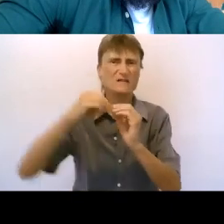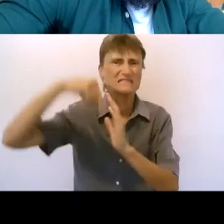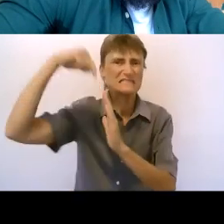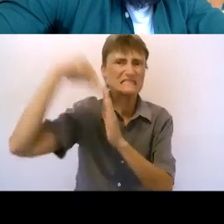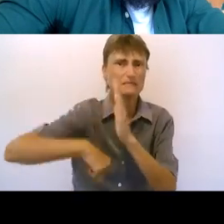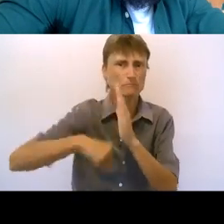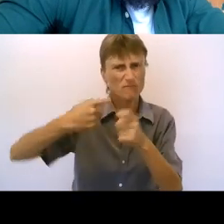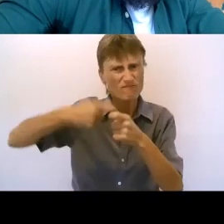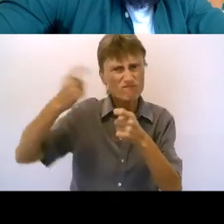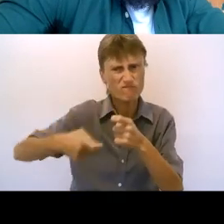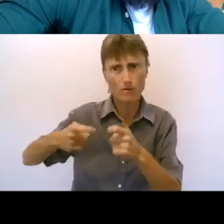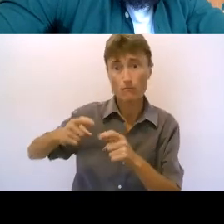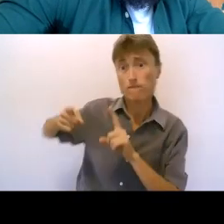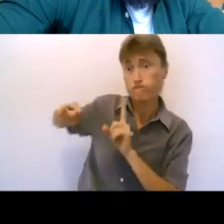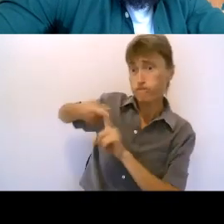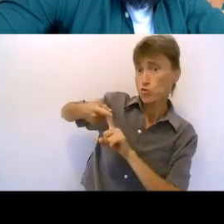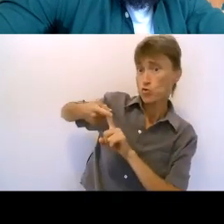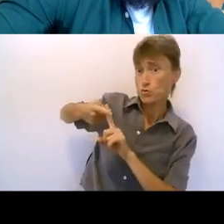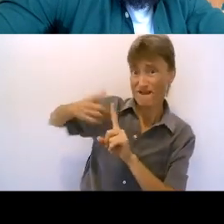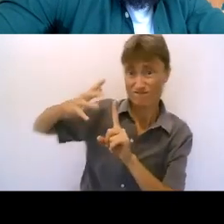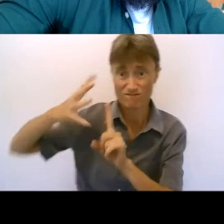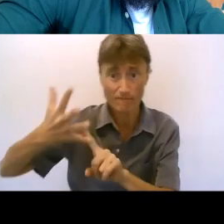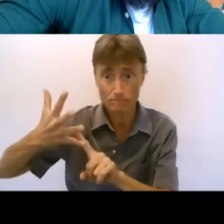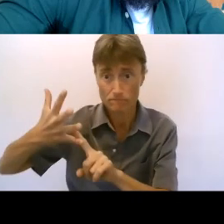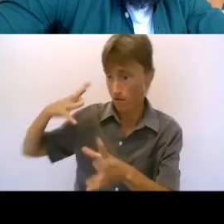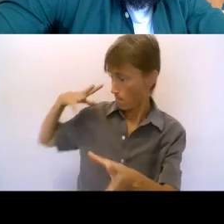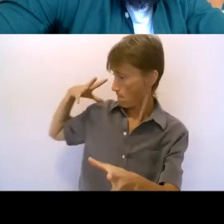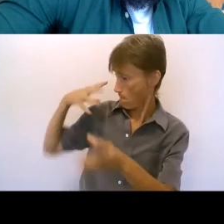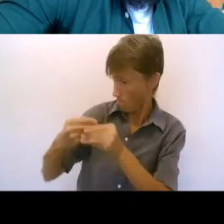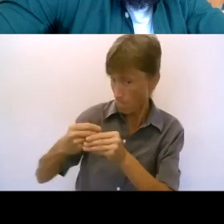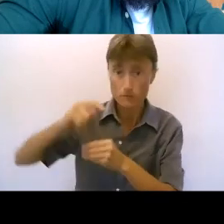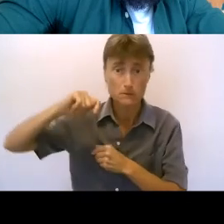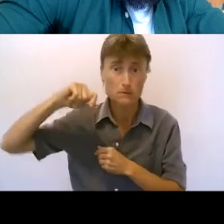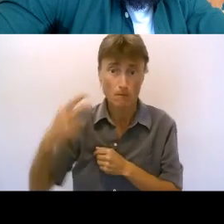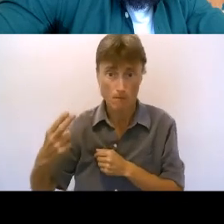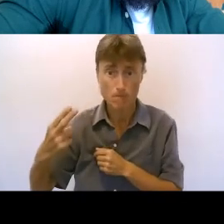you'll all receive a notification of that meeting by virtue of having registered. The